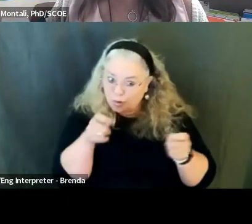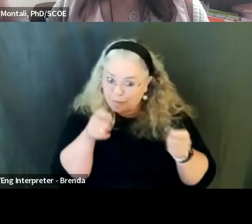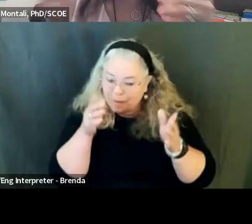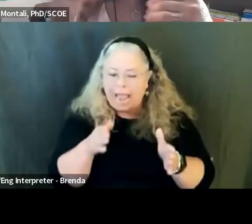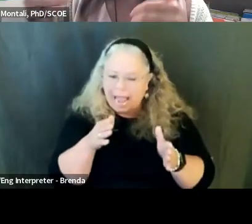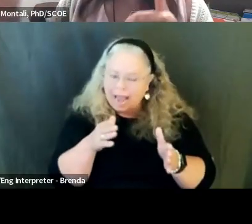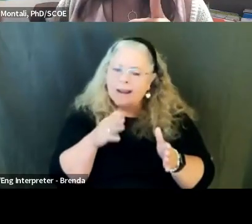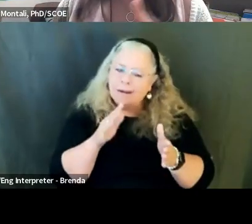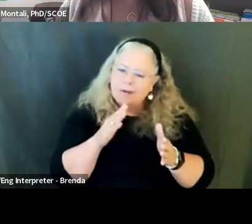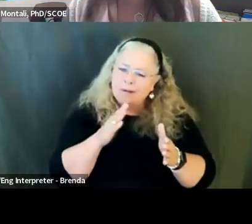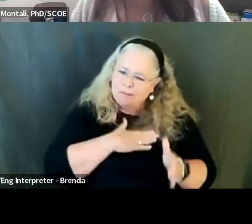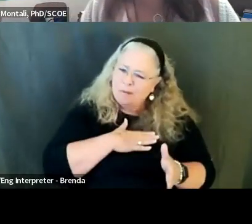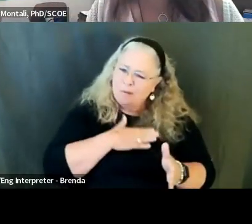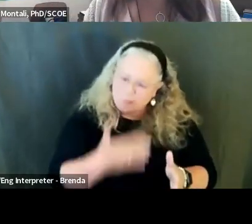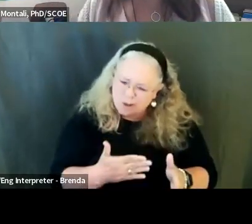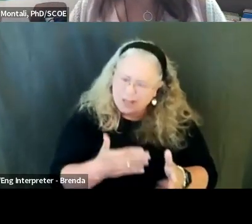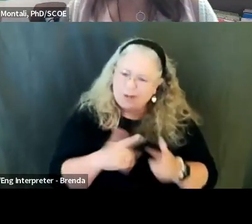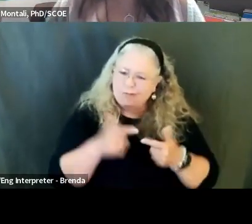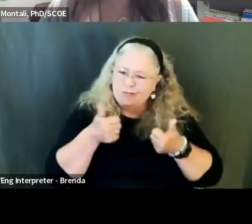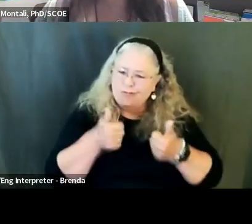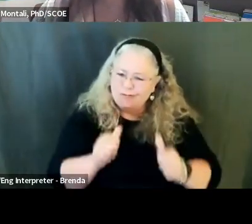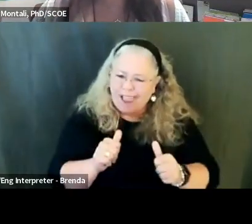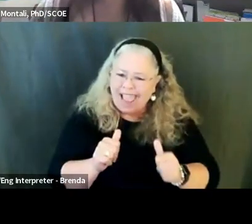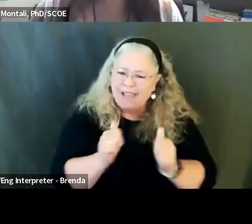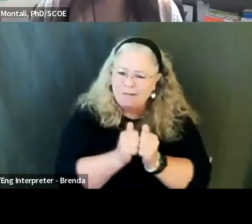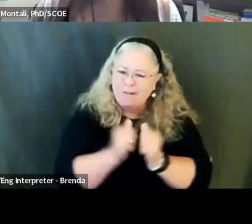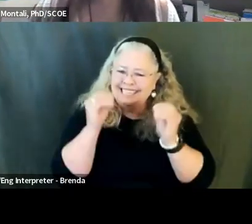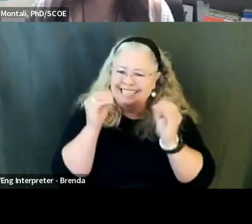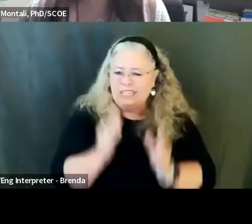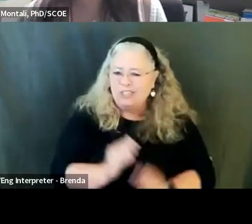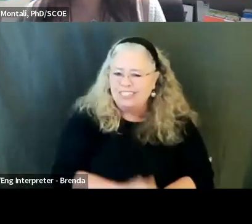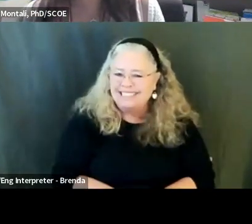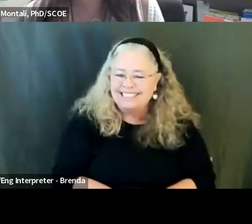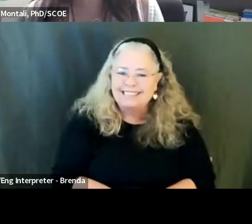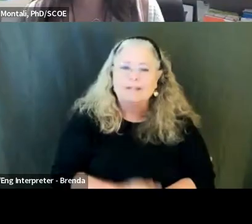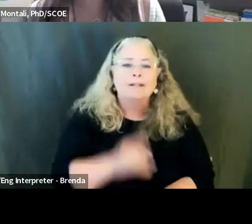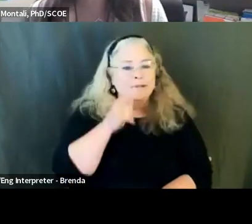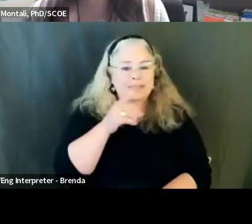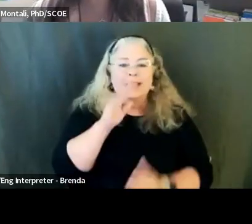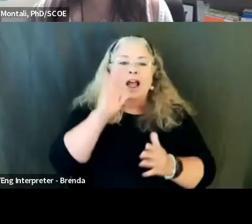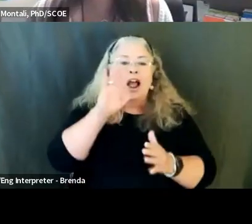out. And what what steps can we take together?” Lillie Moffett: Yeah everyone be Craig…